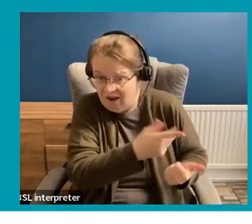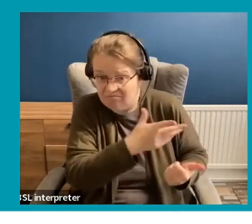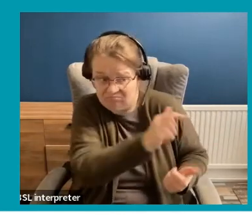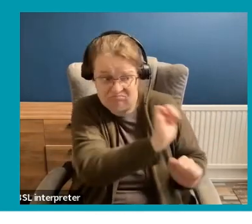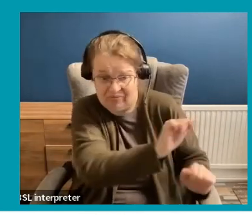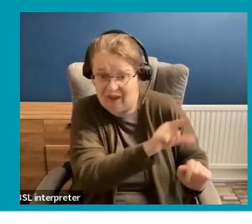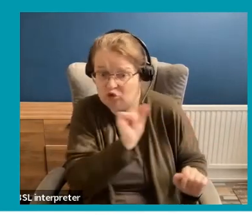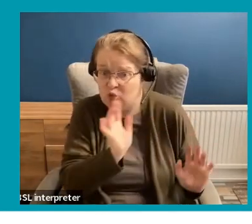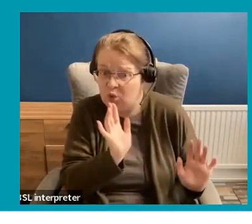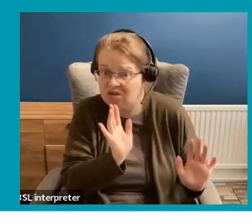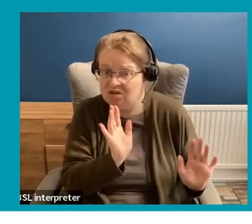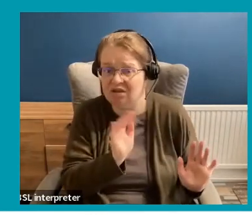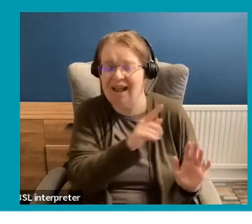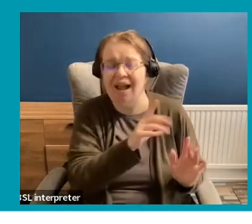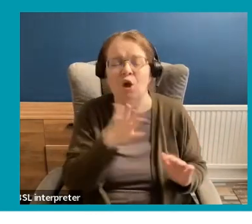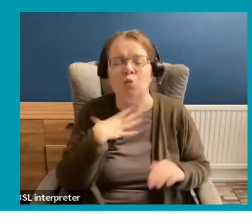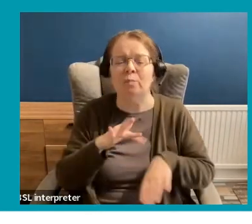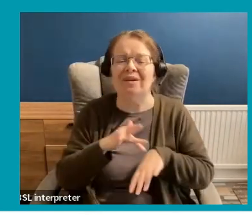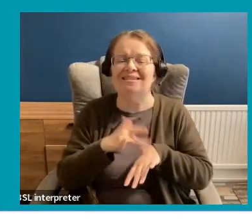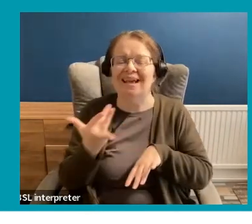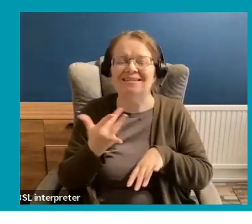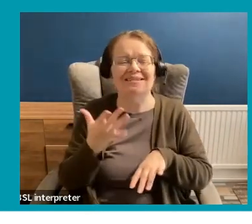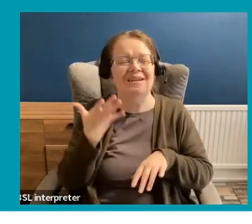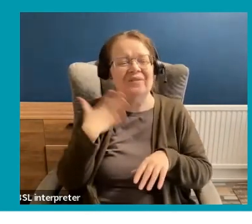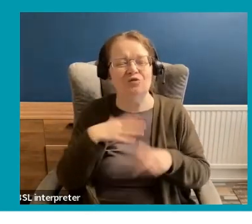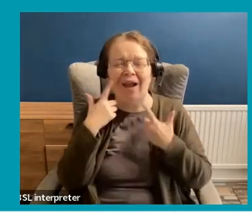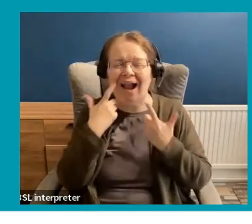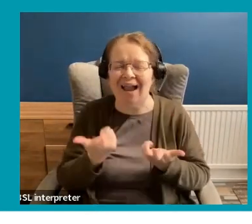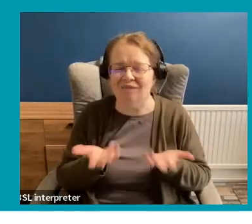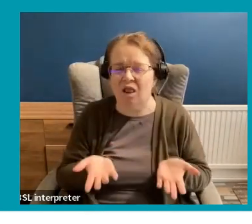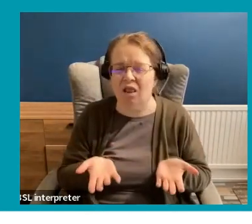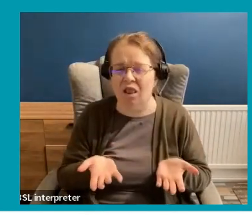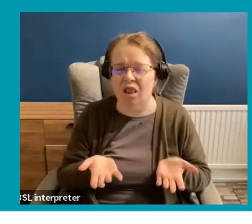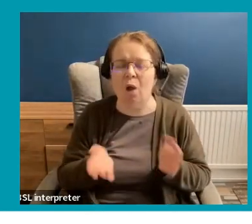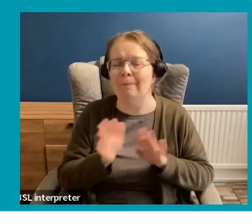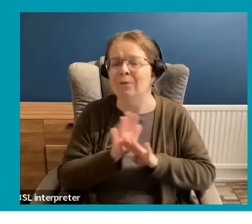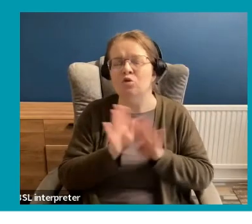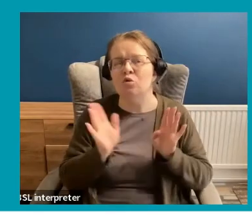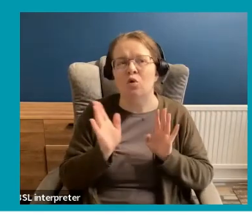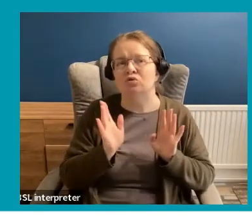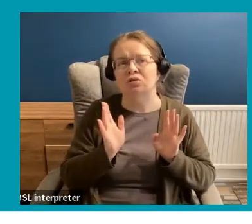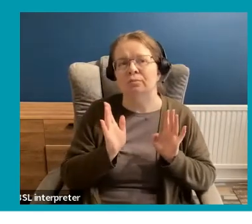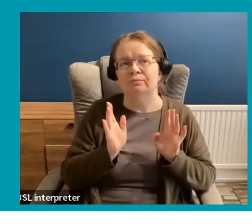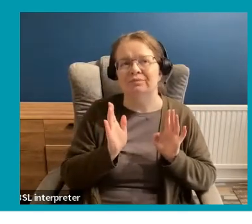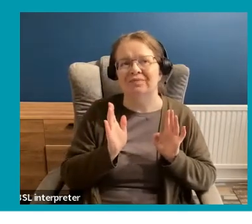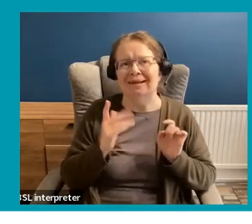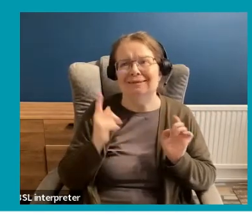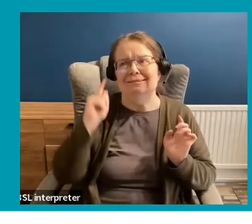It's about being insensitive and careful but not necessarily worrying about it so much